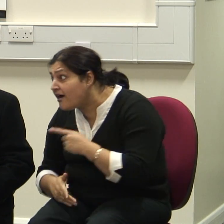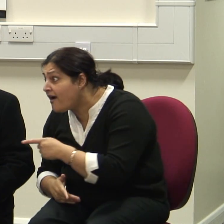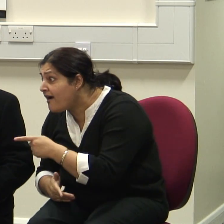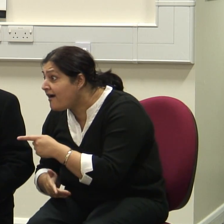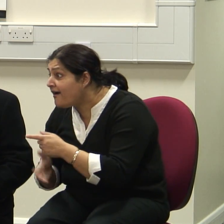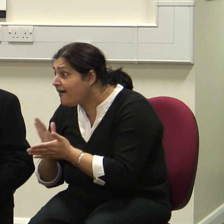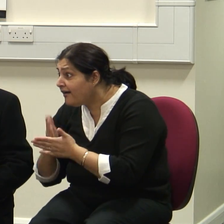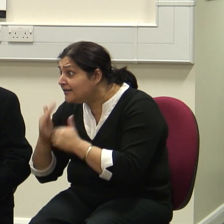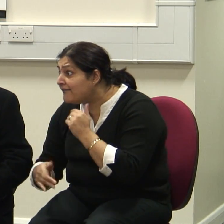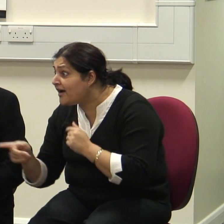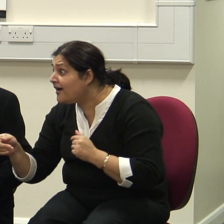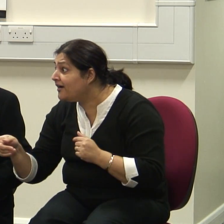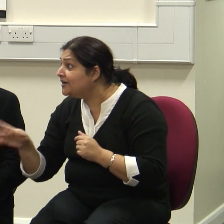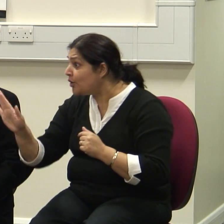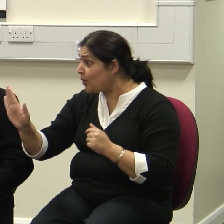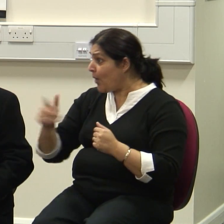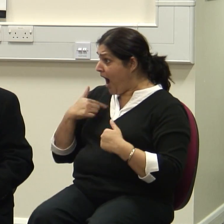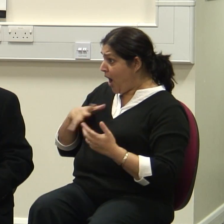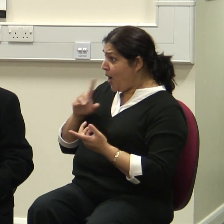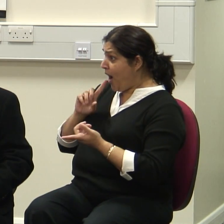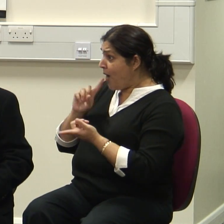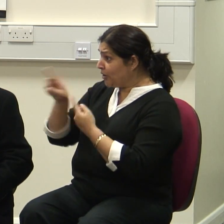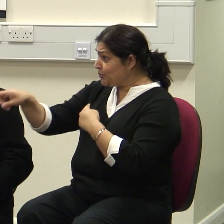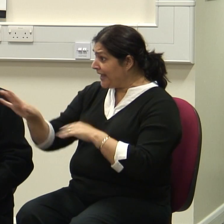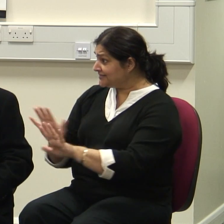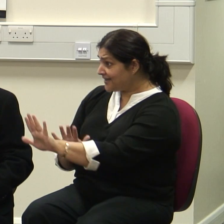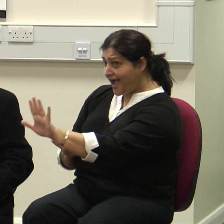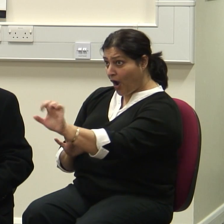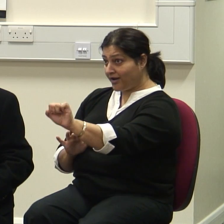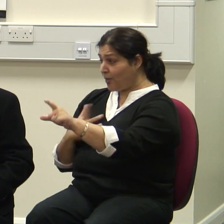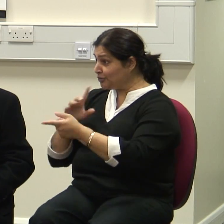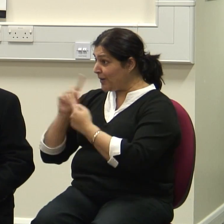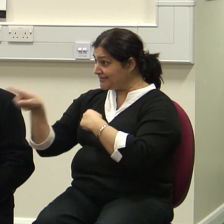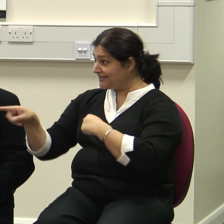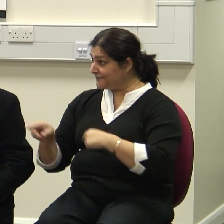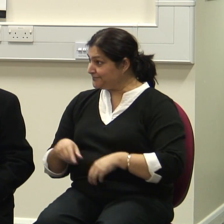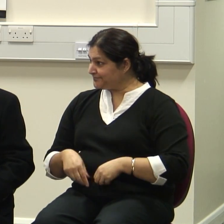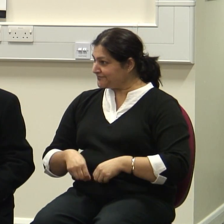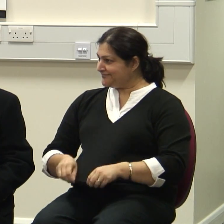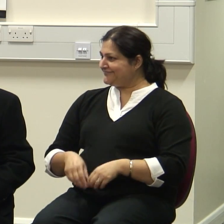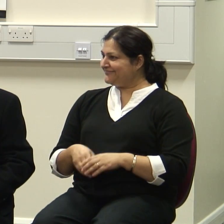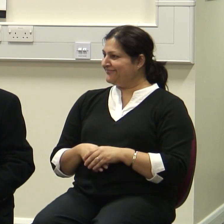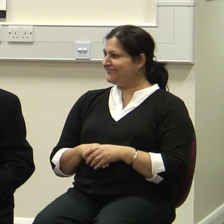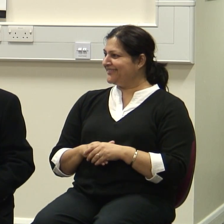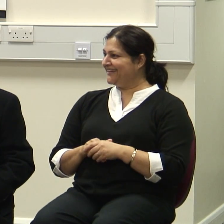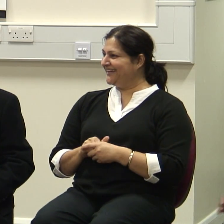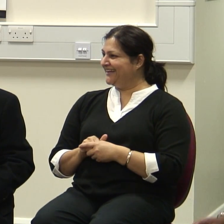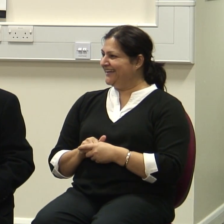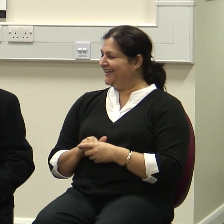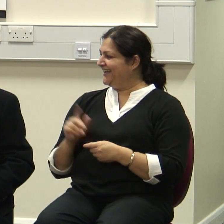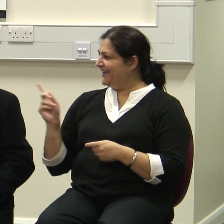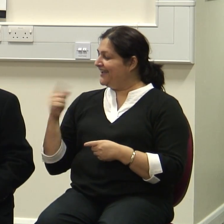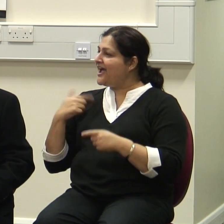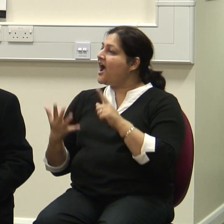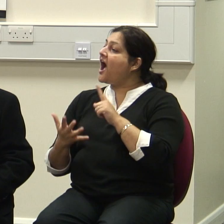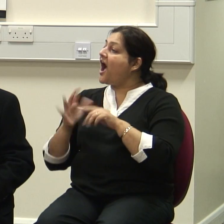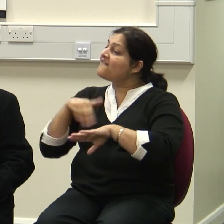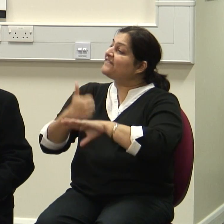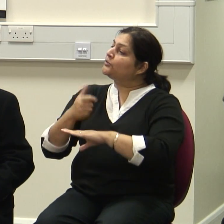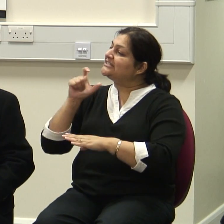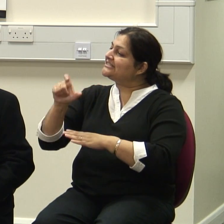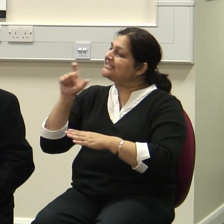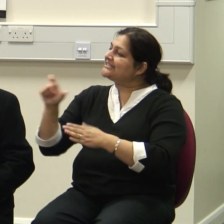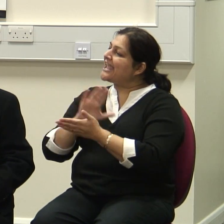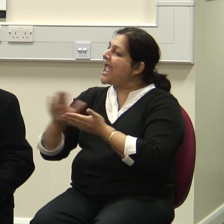No, no, let me answer that. I founded CCHR because it’s the only organisation still